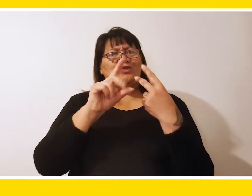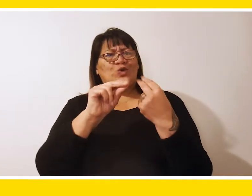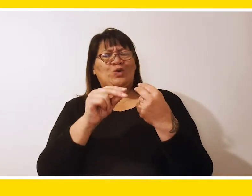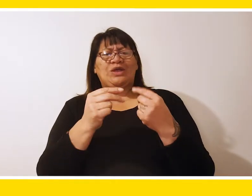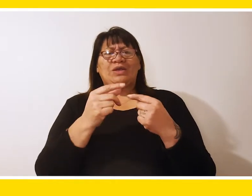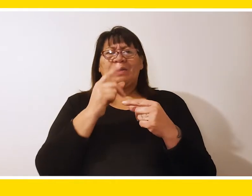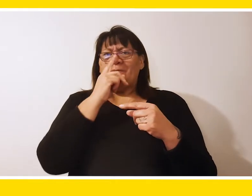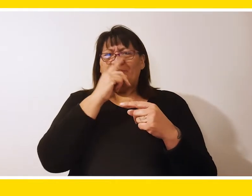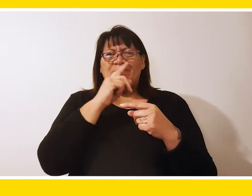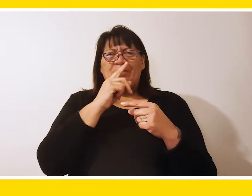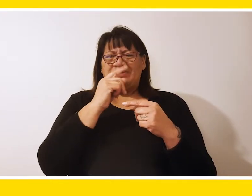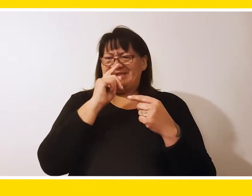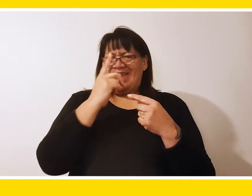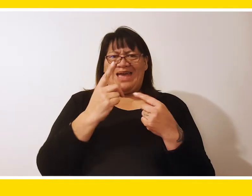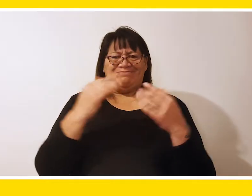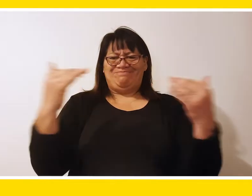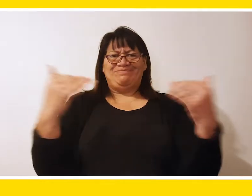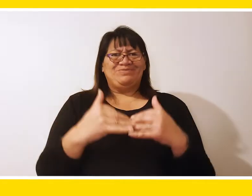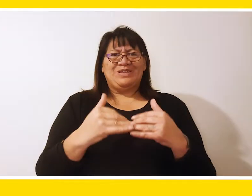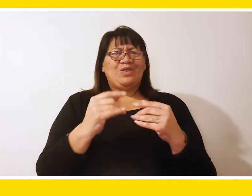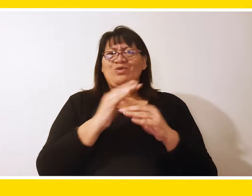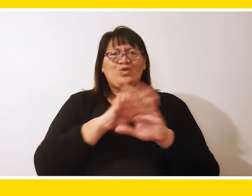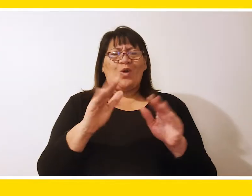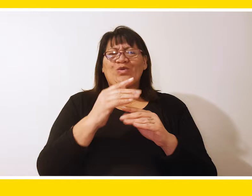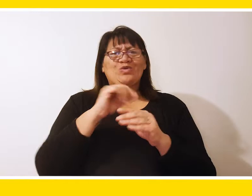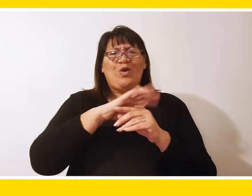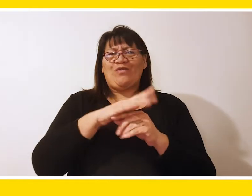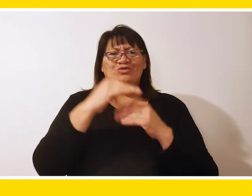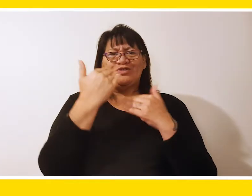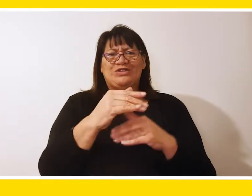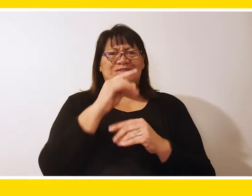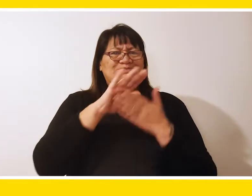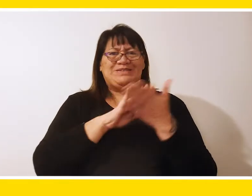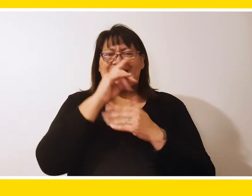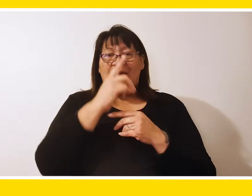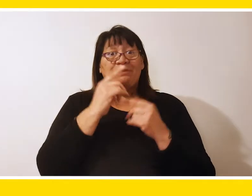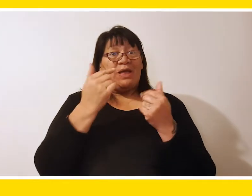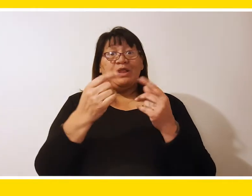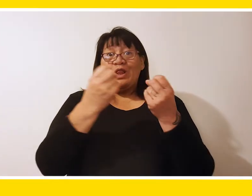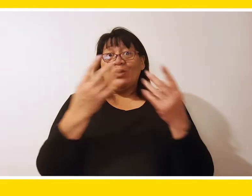when Covid restrictions prevent holding public gatherings. We've had lots of great feedback so far.